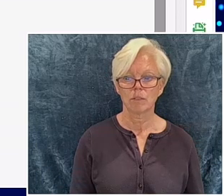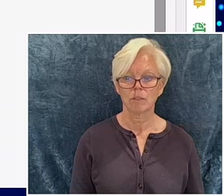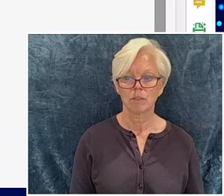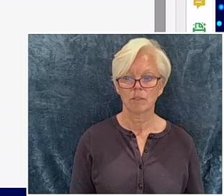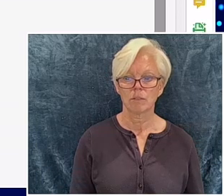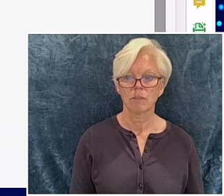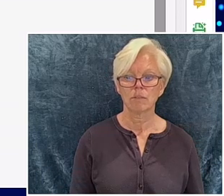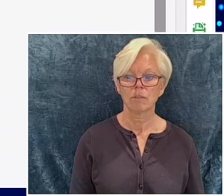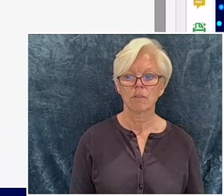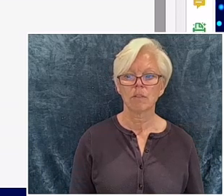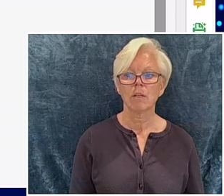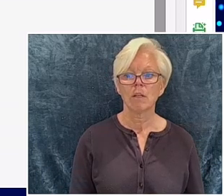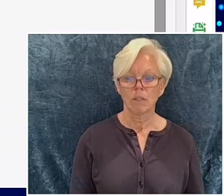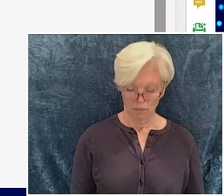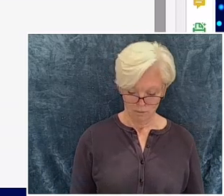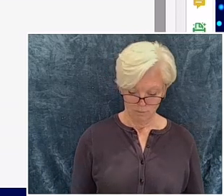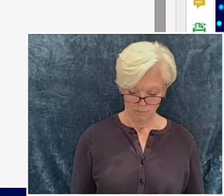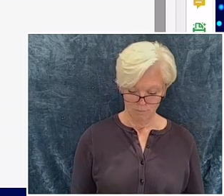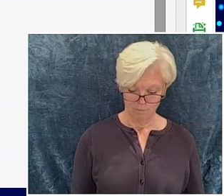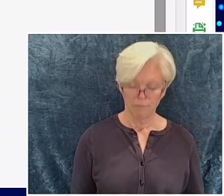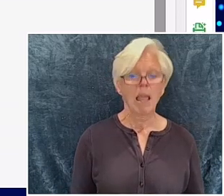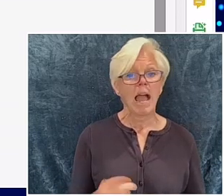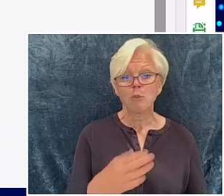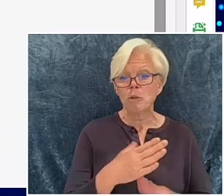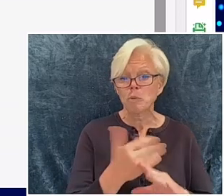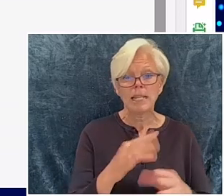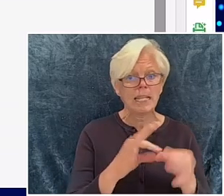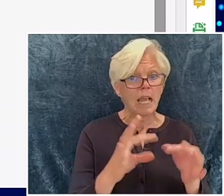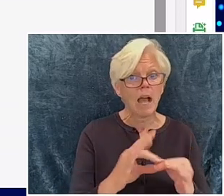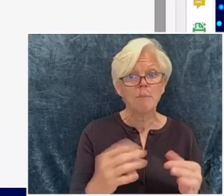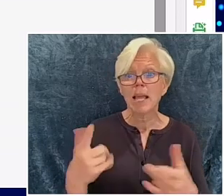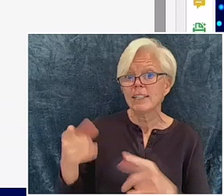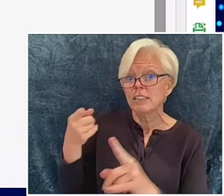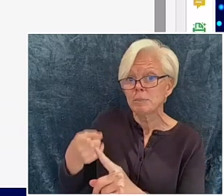Any specific feedback on this section or Greg and team move on?